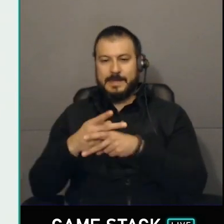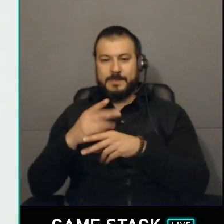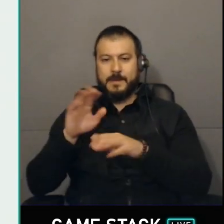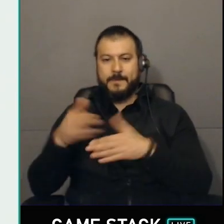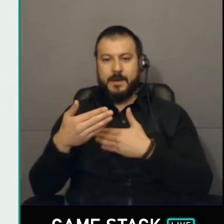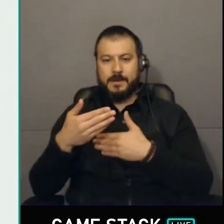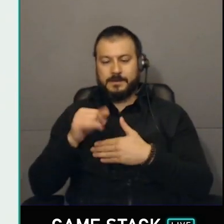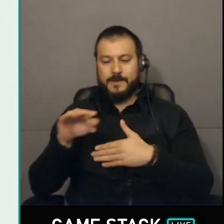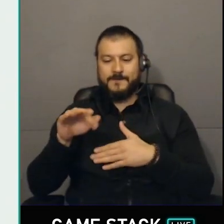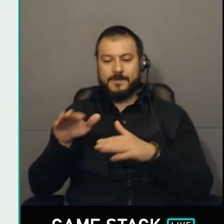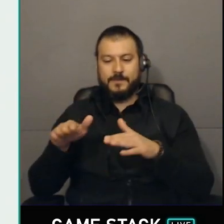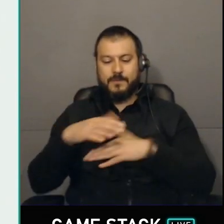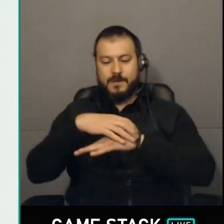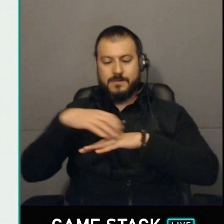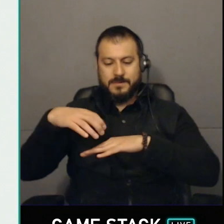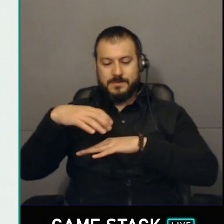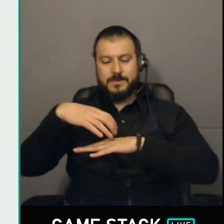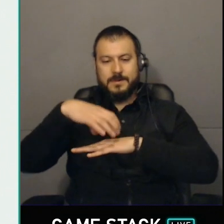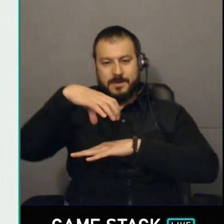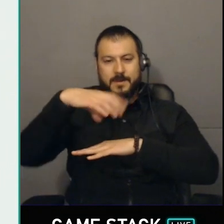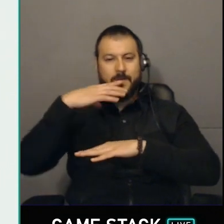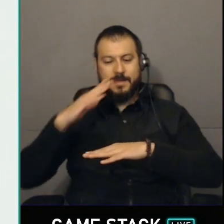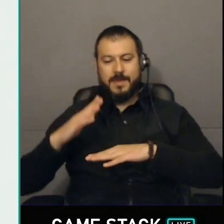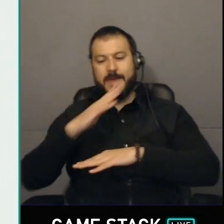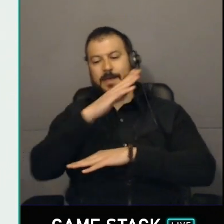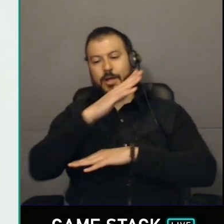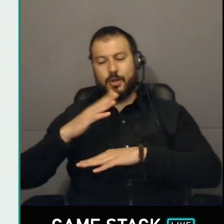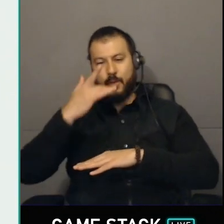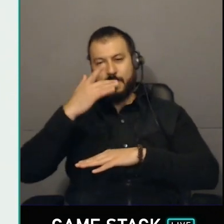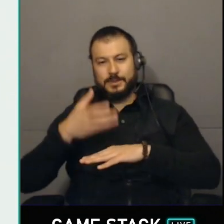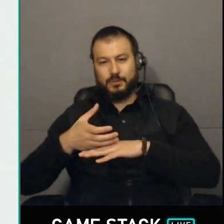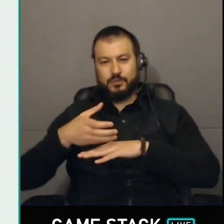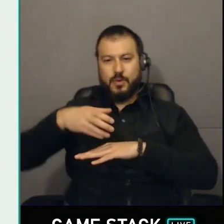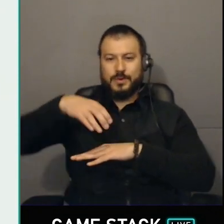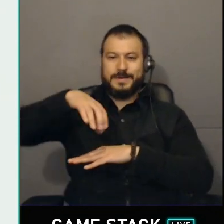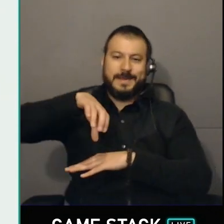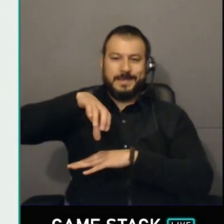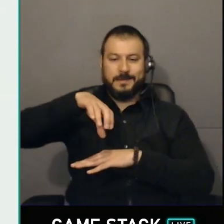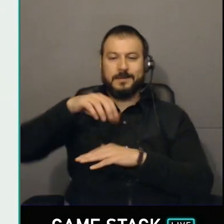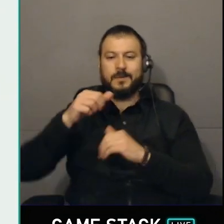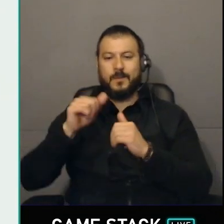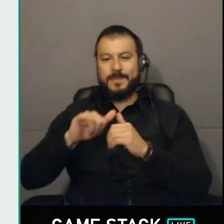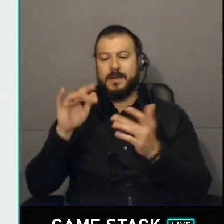it's going to introduce an angular component, because it's rotating the box at that contact point.